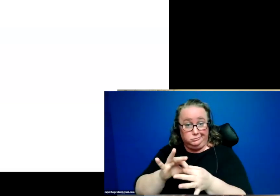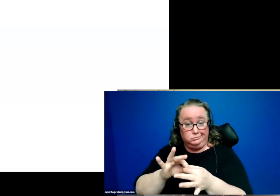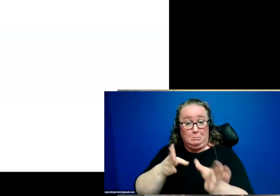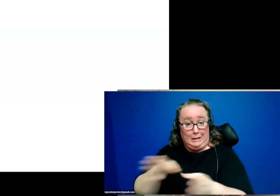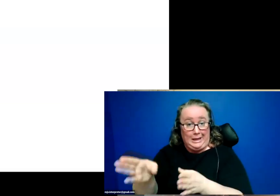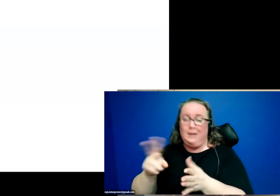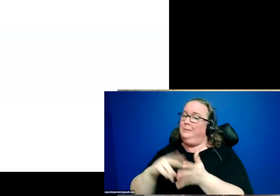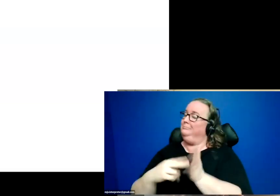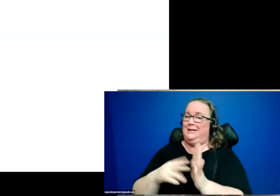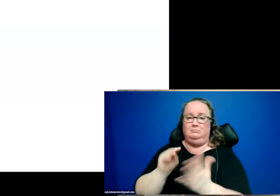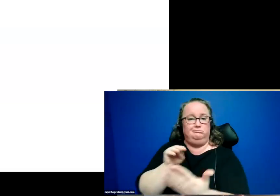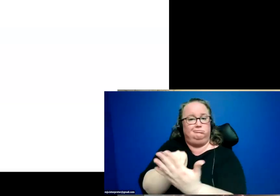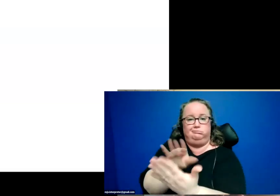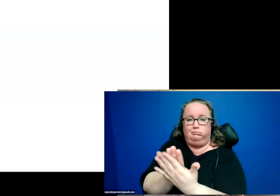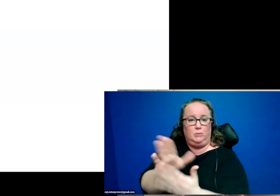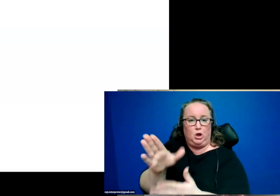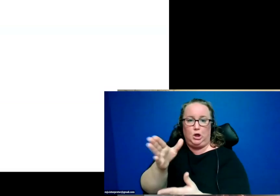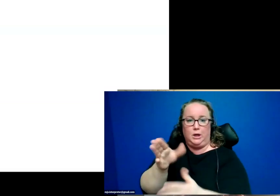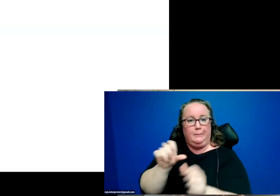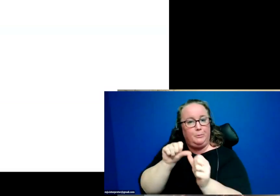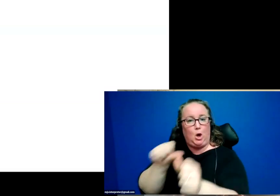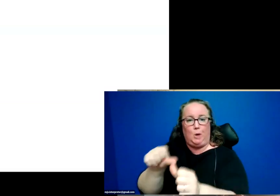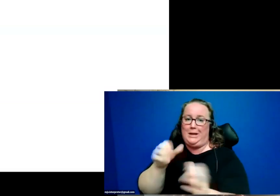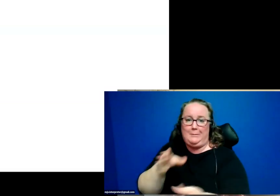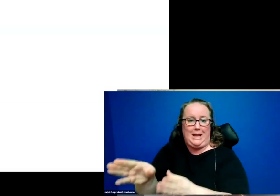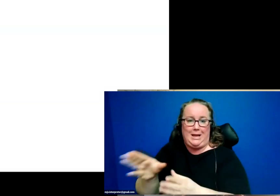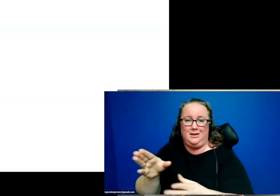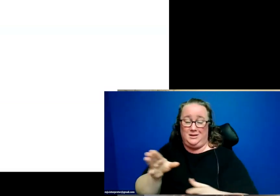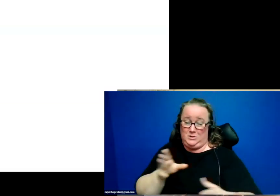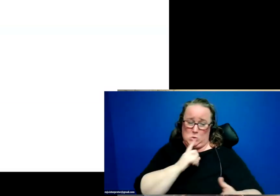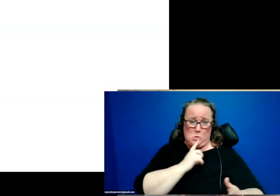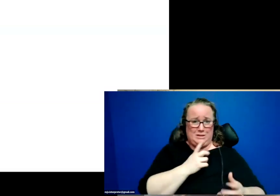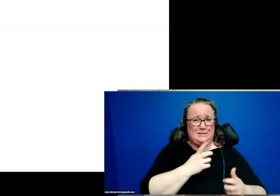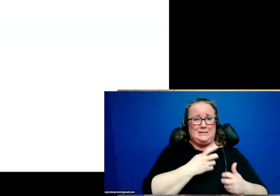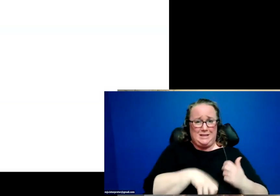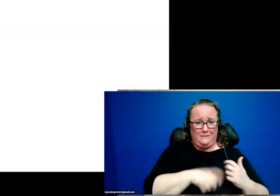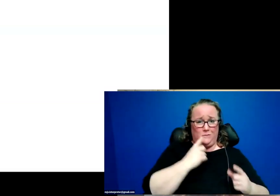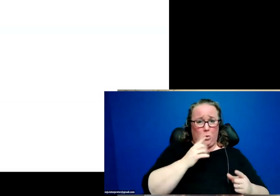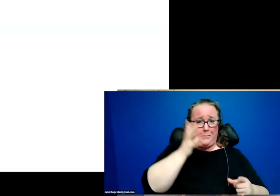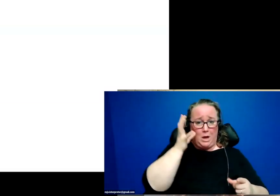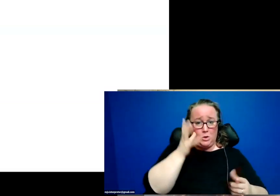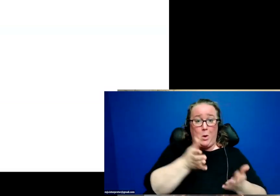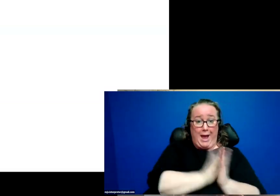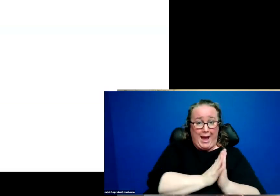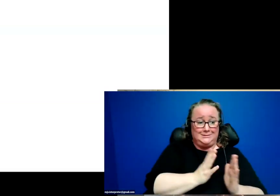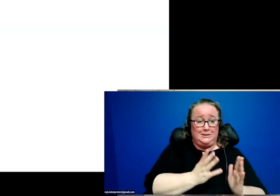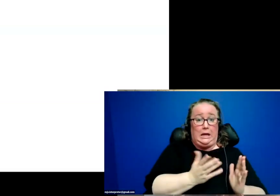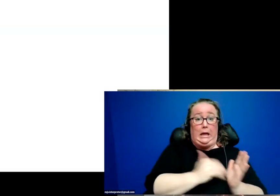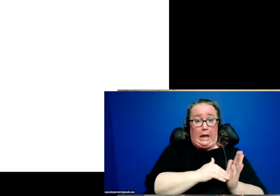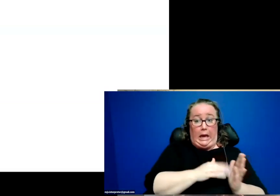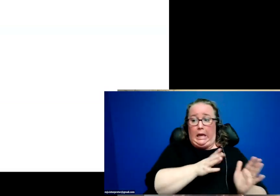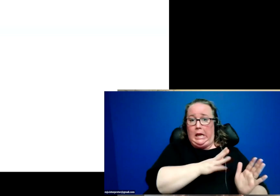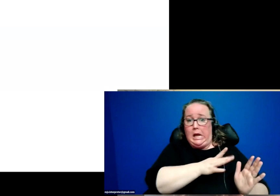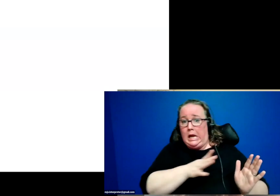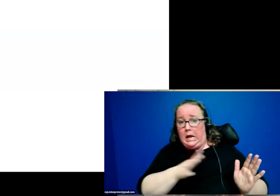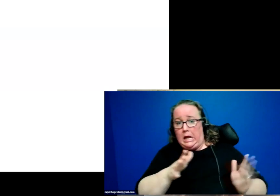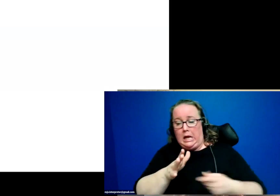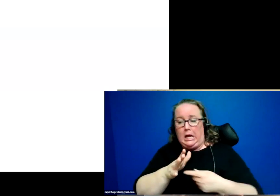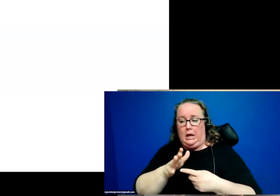And so it's hard for a parent really to ask for more in that in between. Maybe they can file something for a modification saying there's